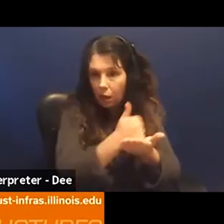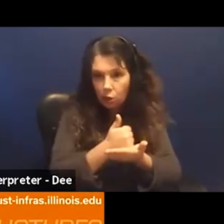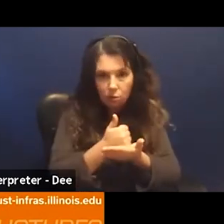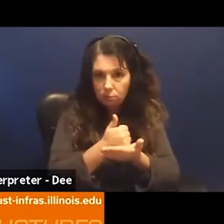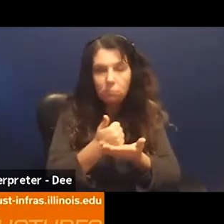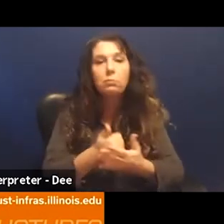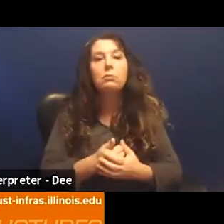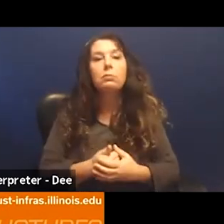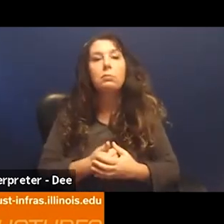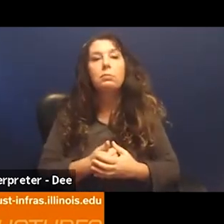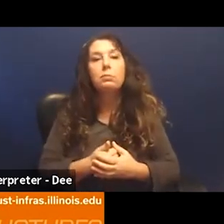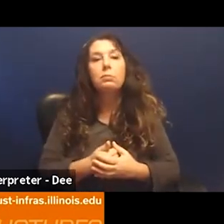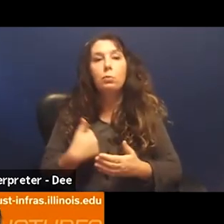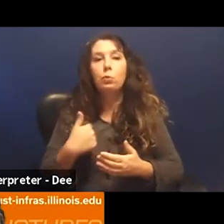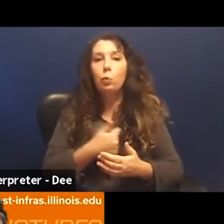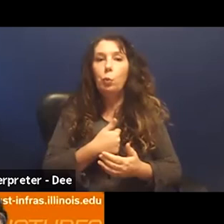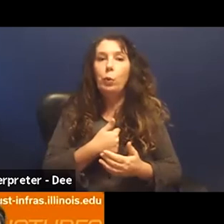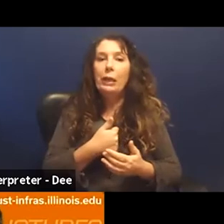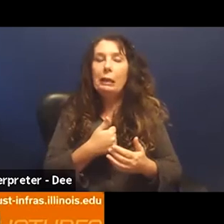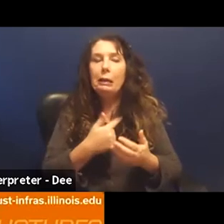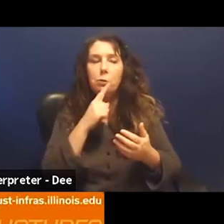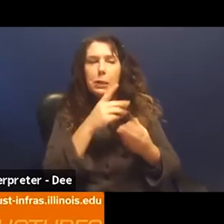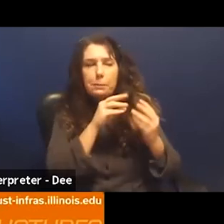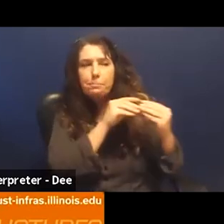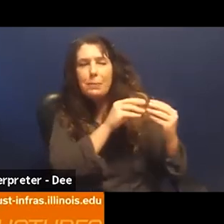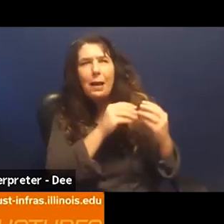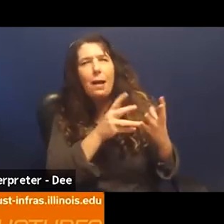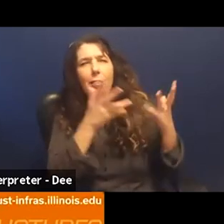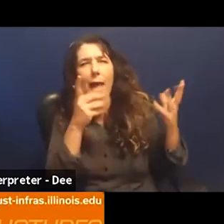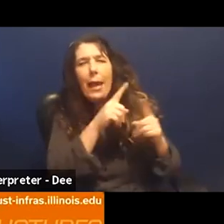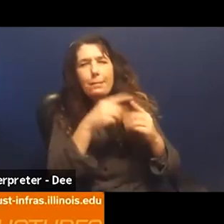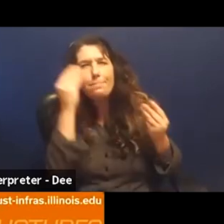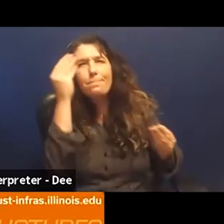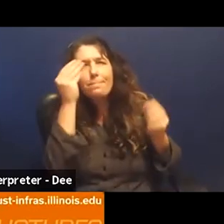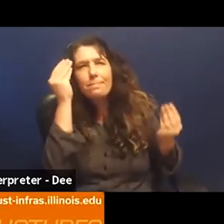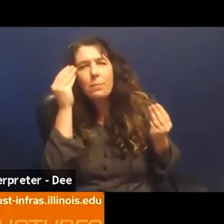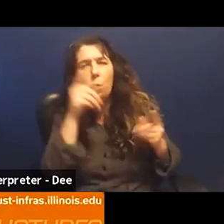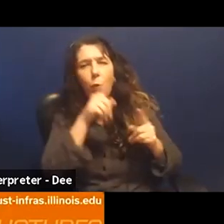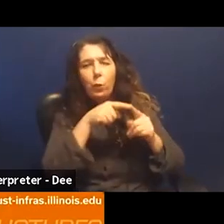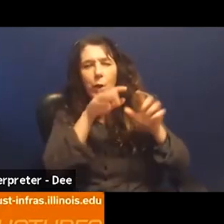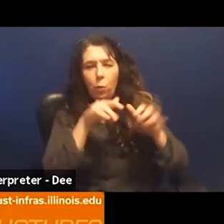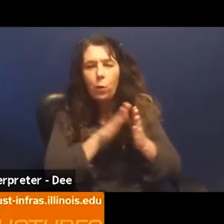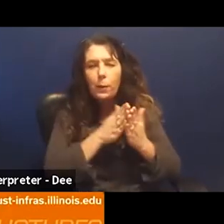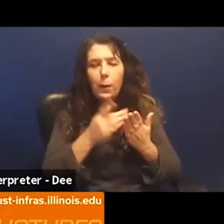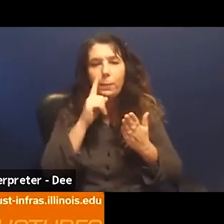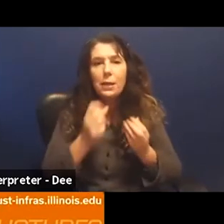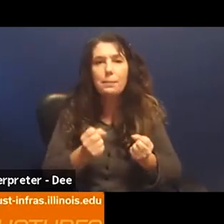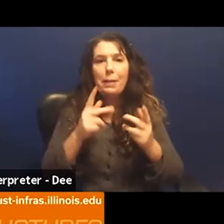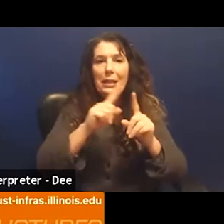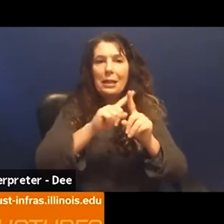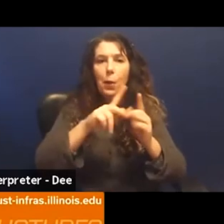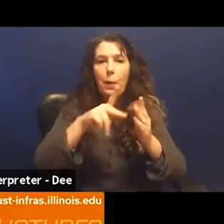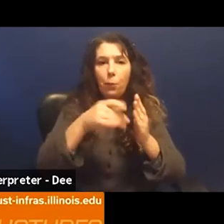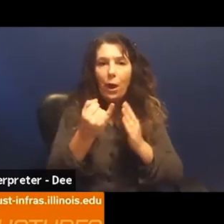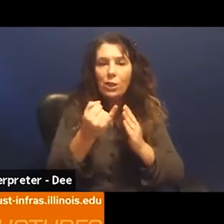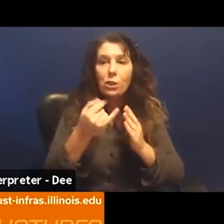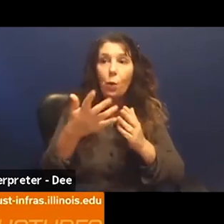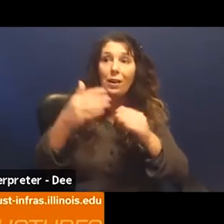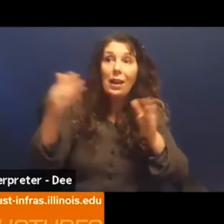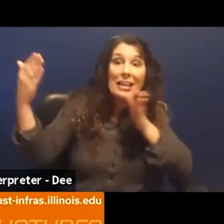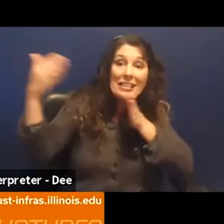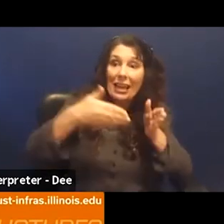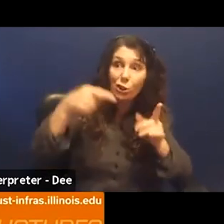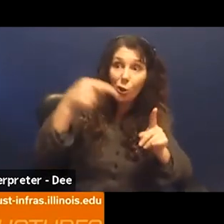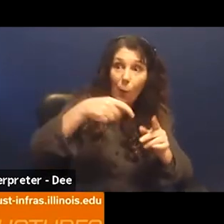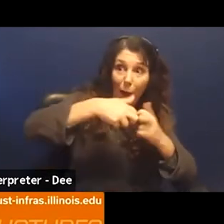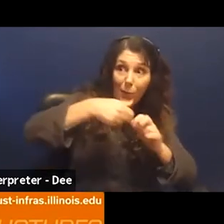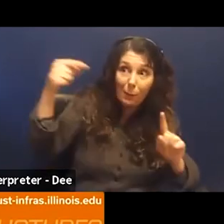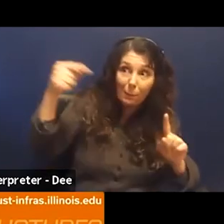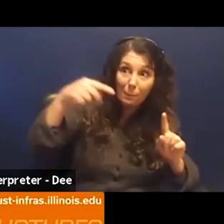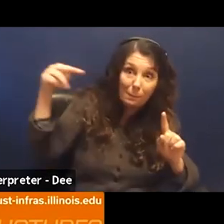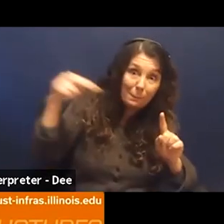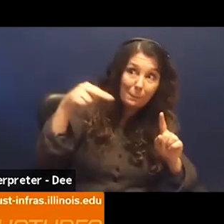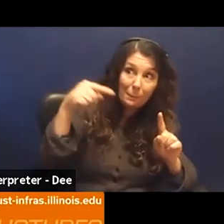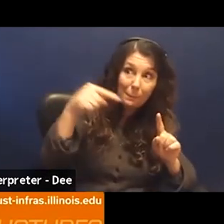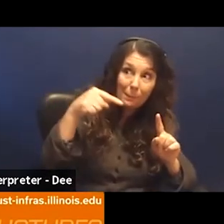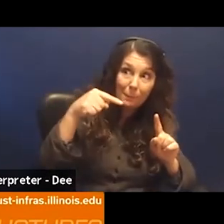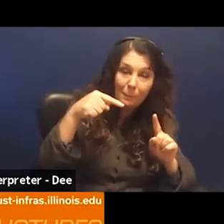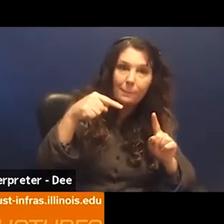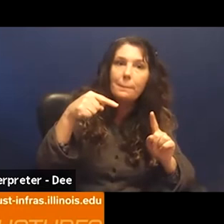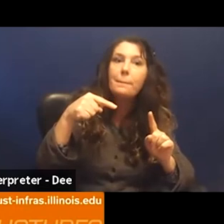a lot about in writing the book because you know so many of these projects are trying to call attention to a problem, and in the process of calling attention to the problem.